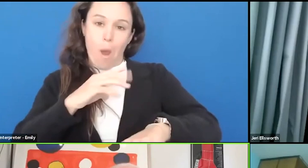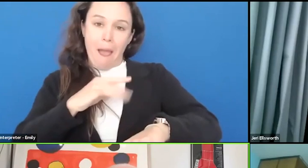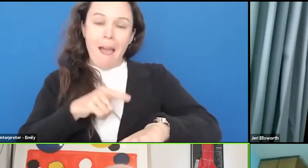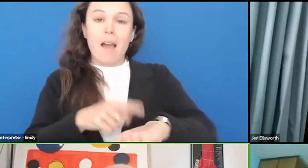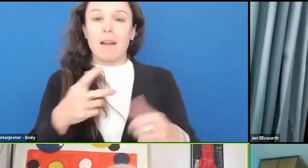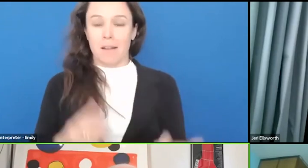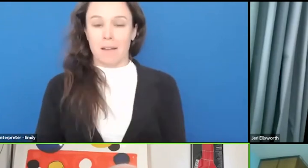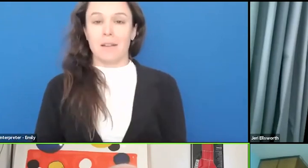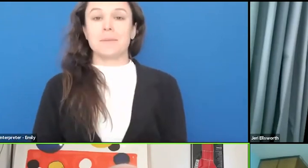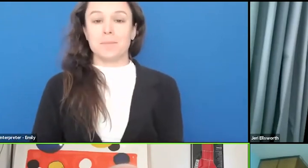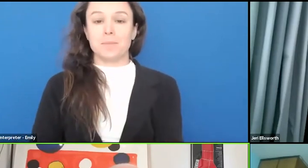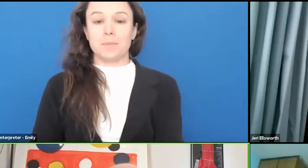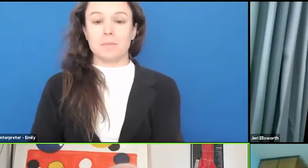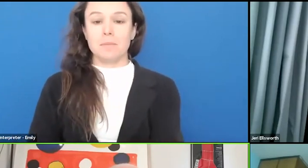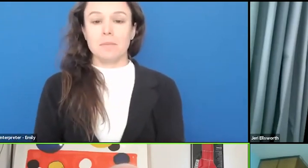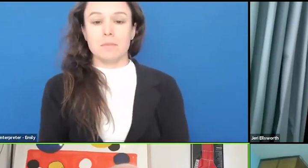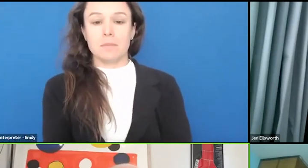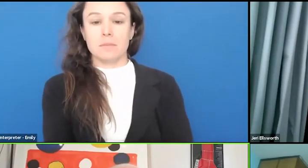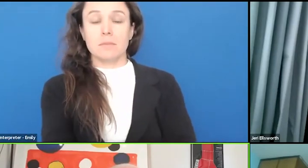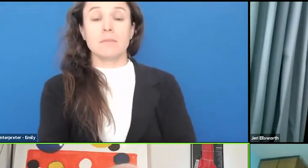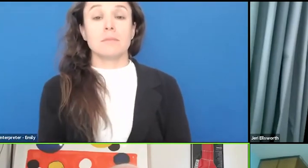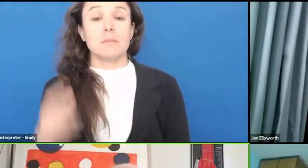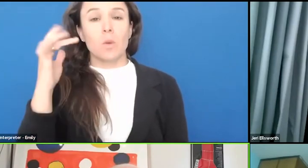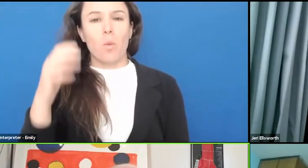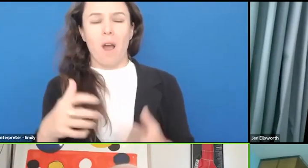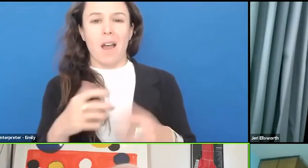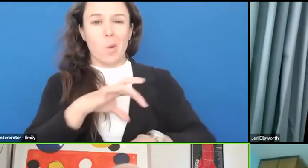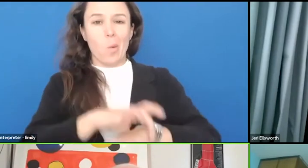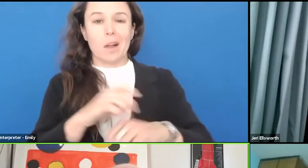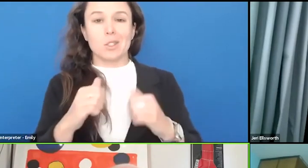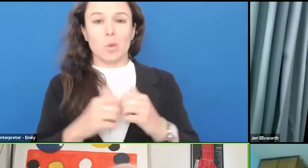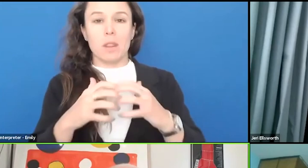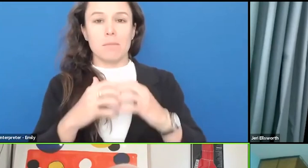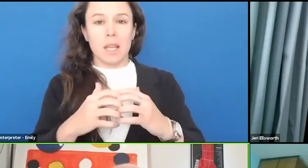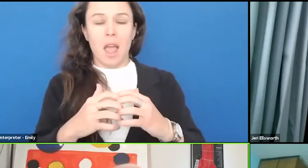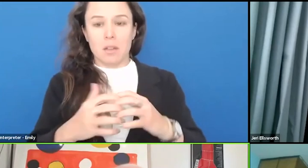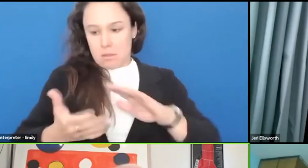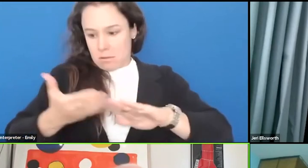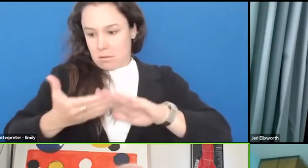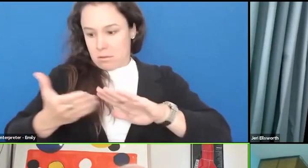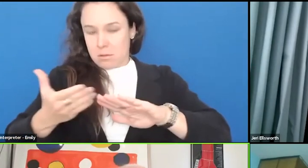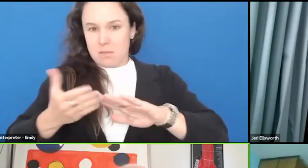why are watches with mechanical complications as popular and expensive now as they've ever been,